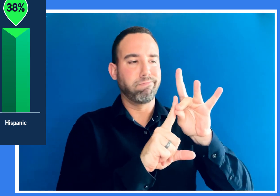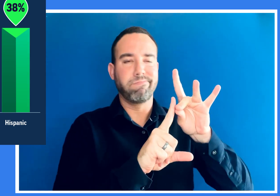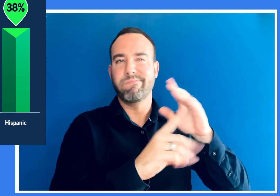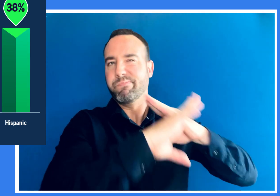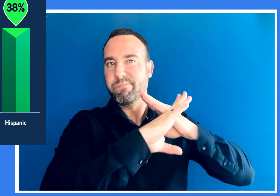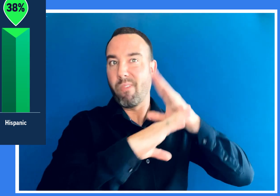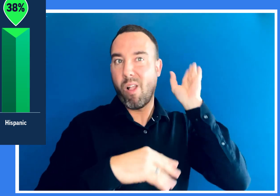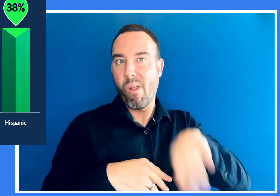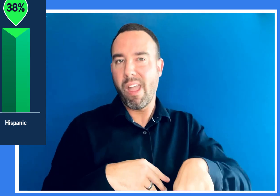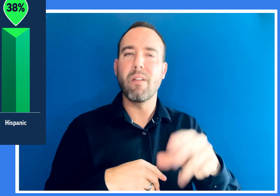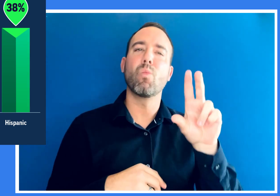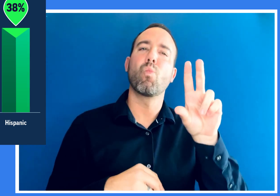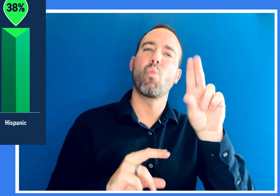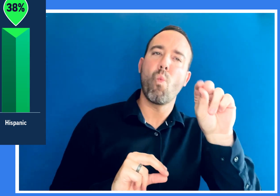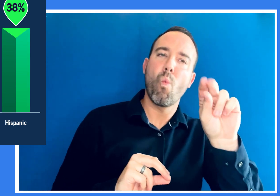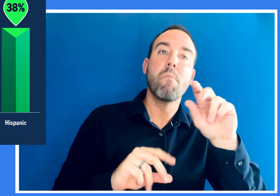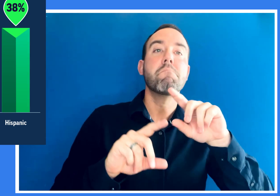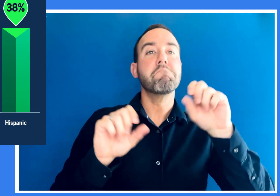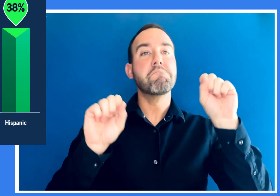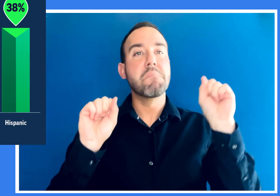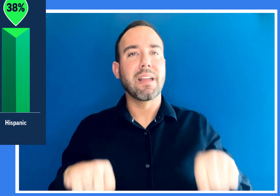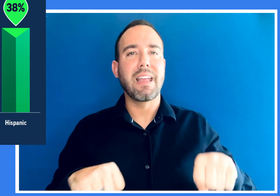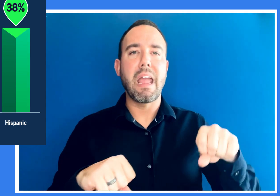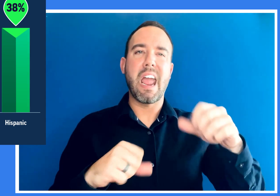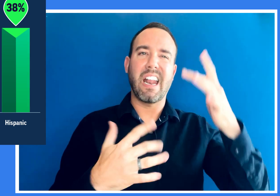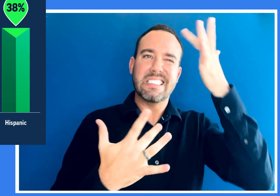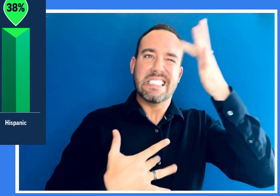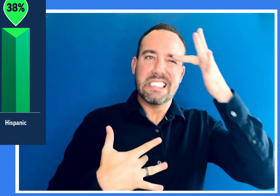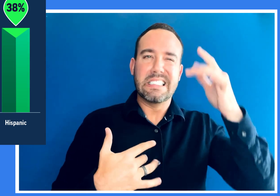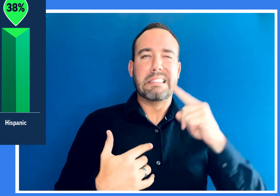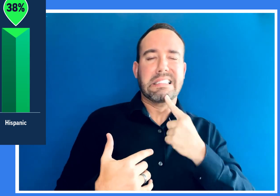but it can make symptoms less severe and keep you from being hospitalized.